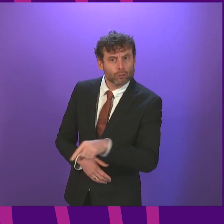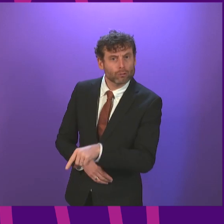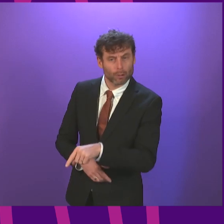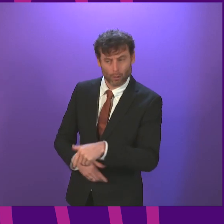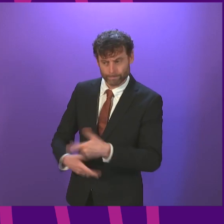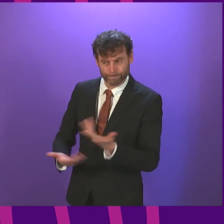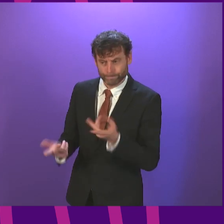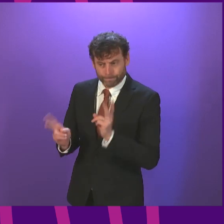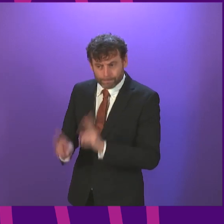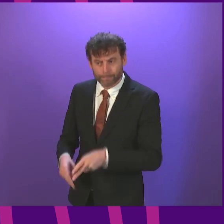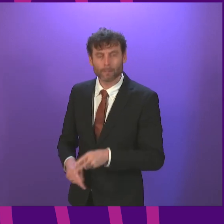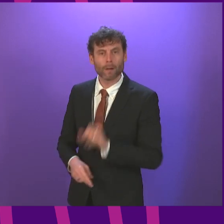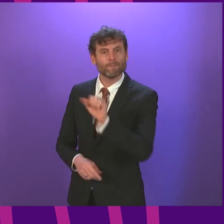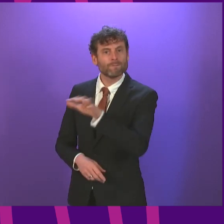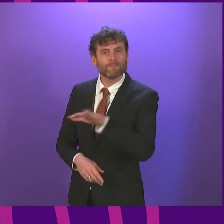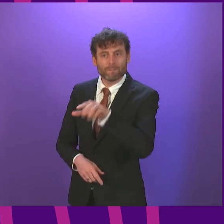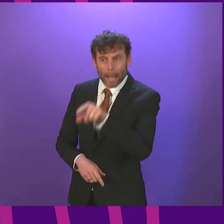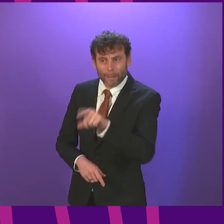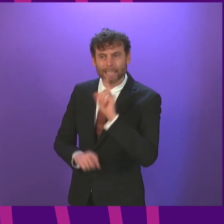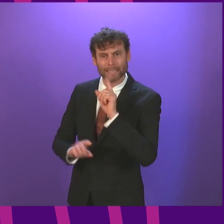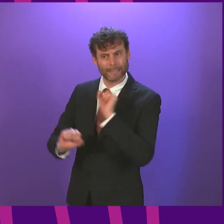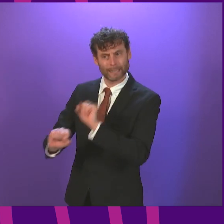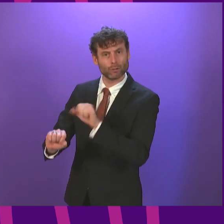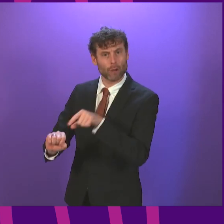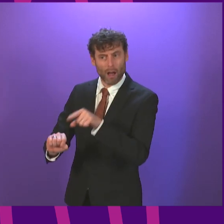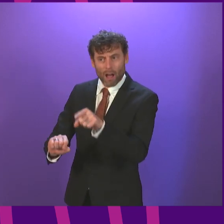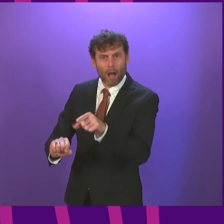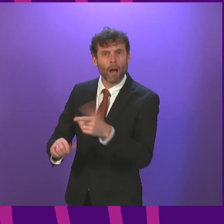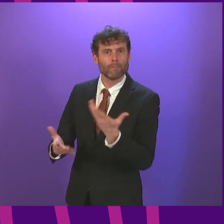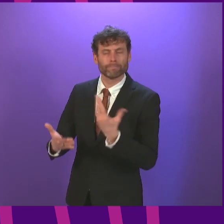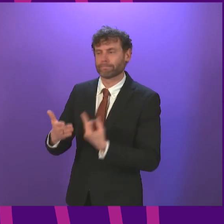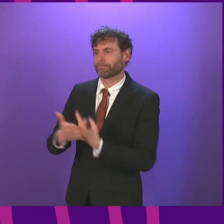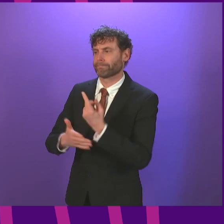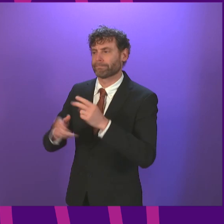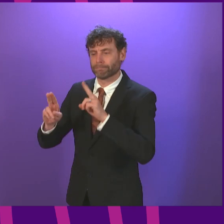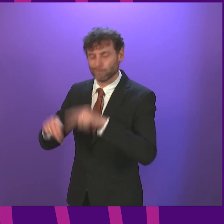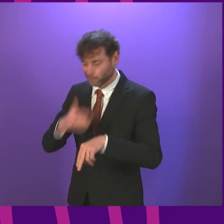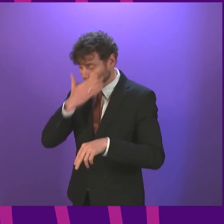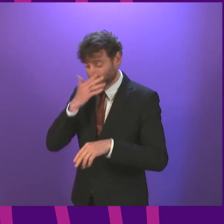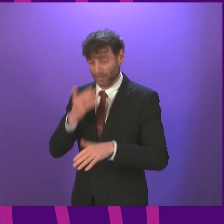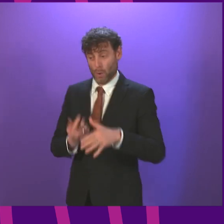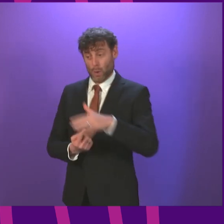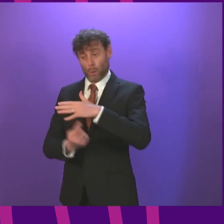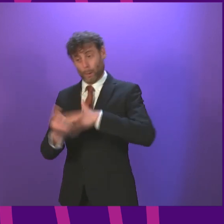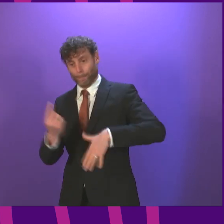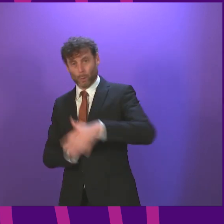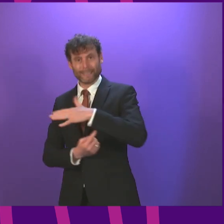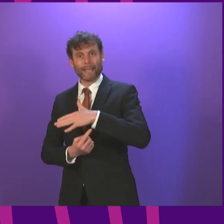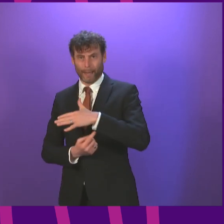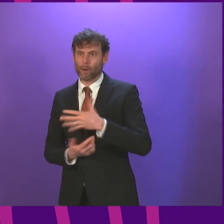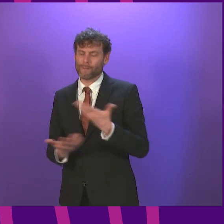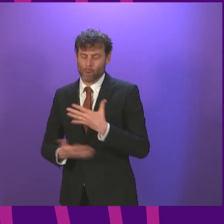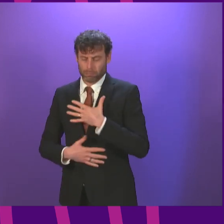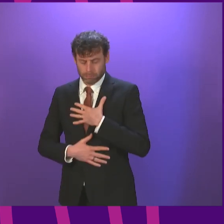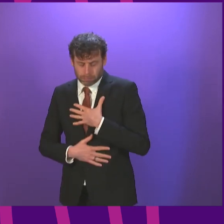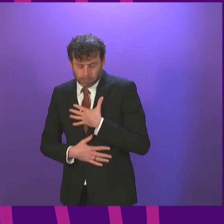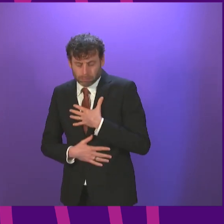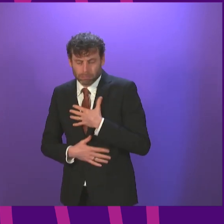life was taken and, of course, all the community in Dunblane. That day is etched on the memories